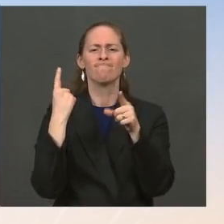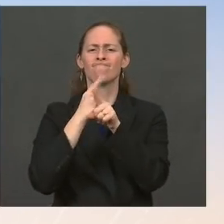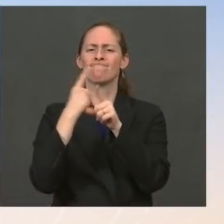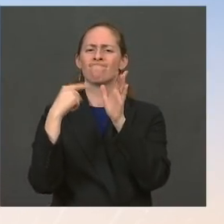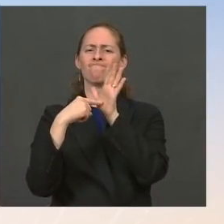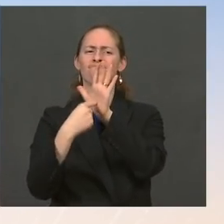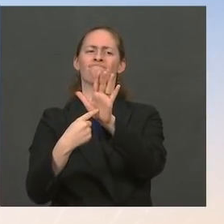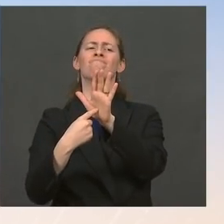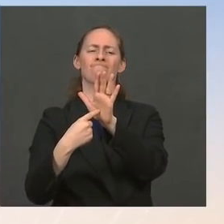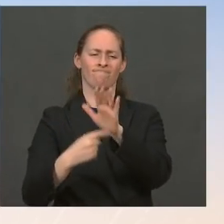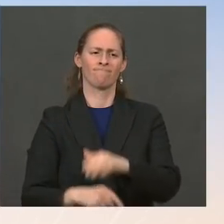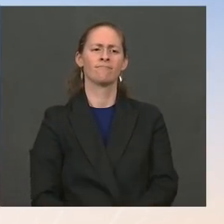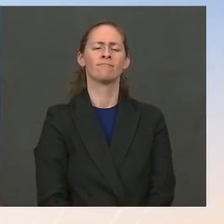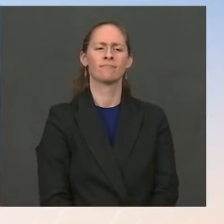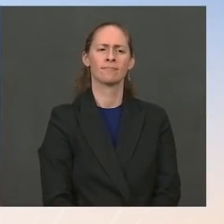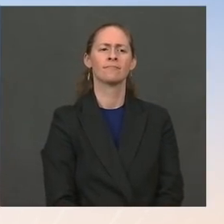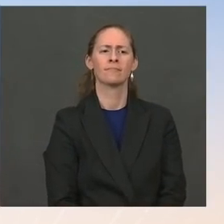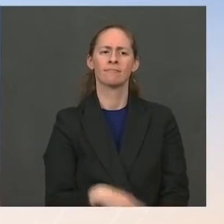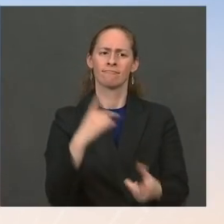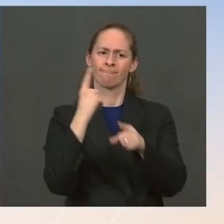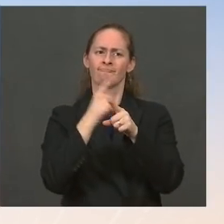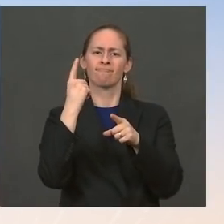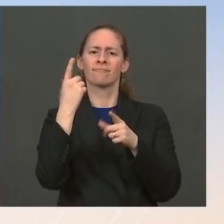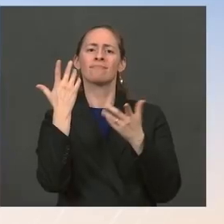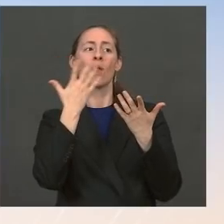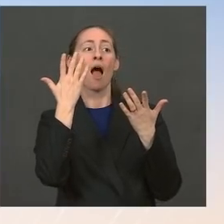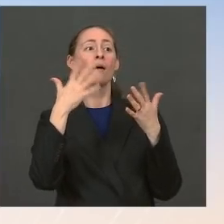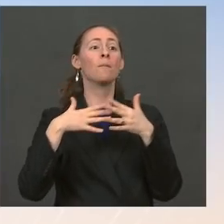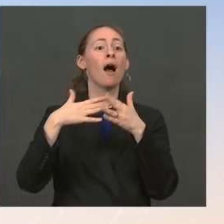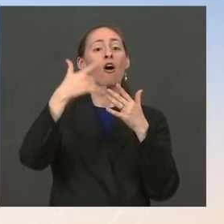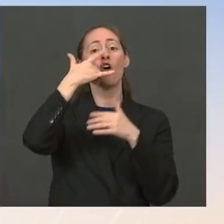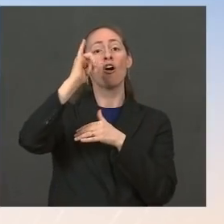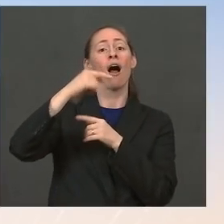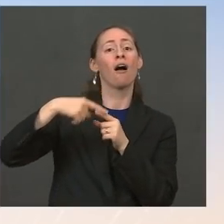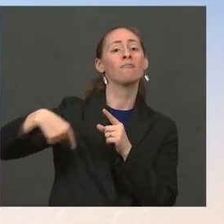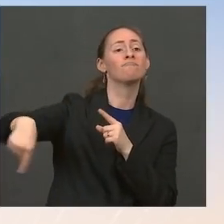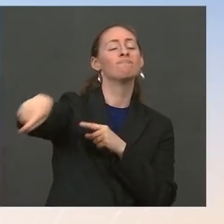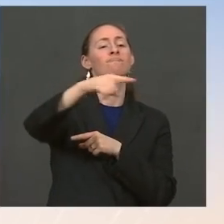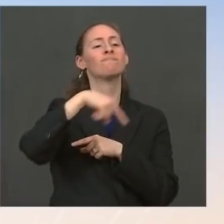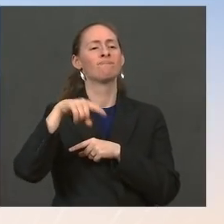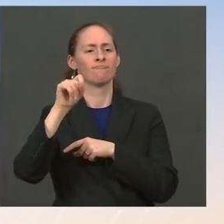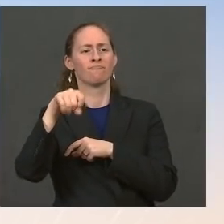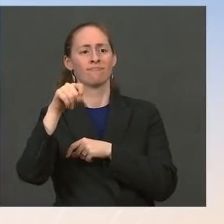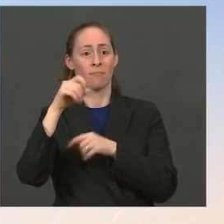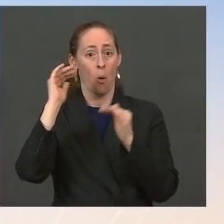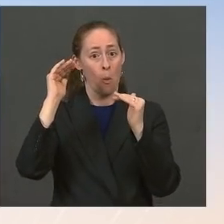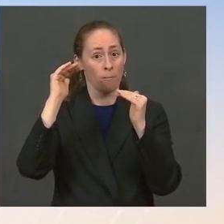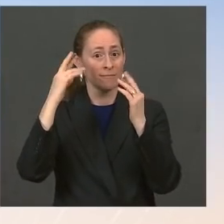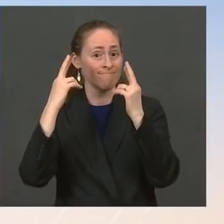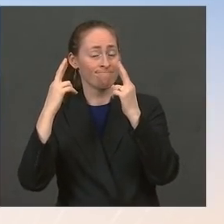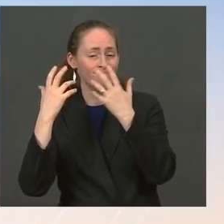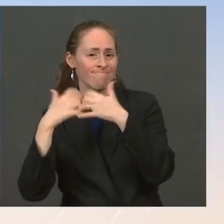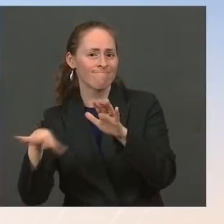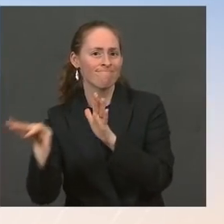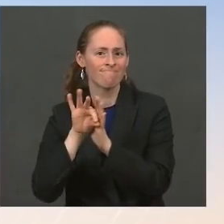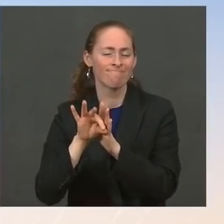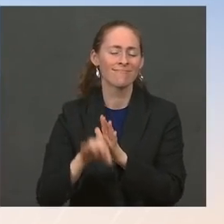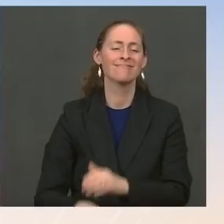and the United States effectively in the position. And certainly we're hopeful she's confirmed. Go ahead. The Press: Jen, thank you. I'm not an economist either --